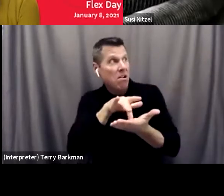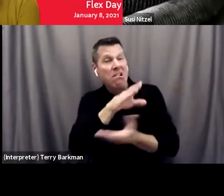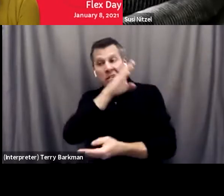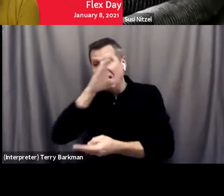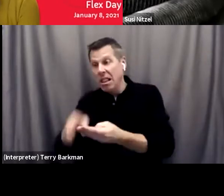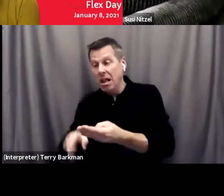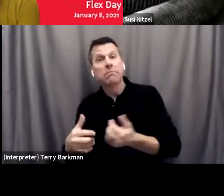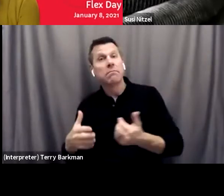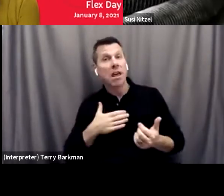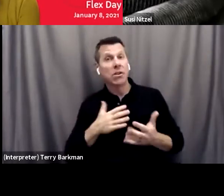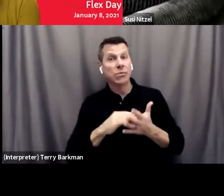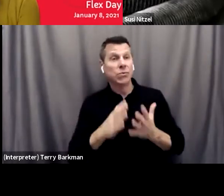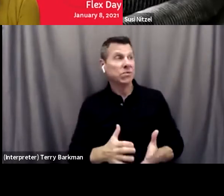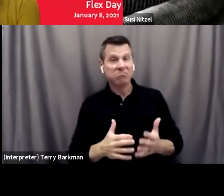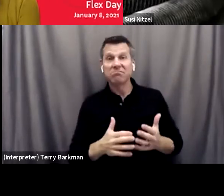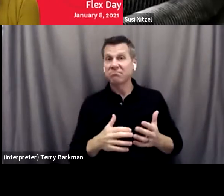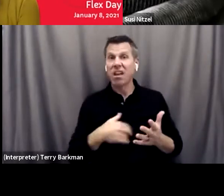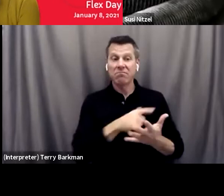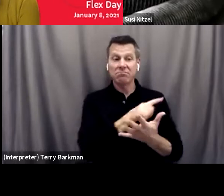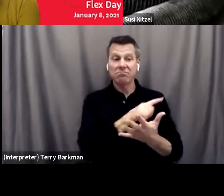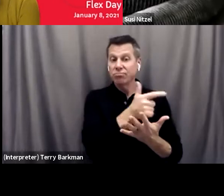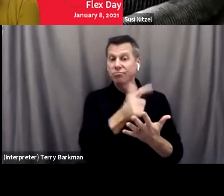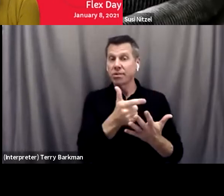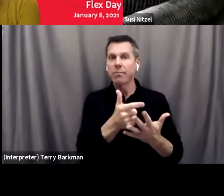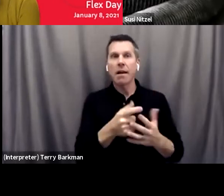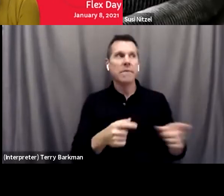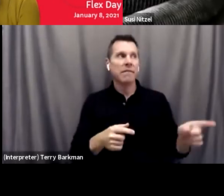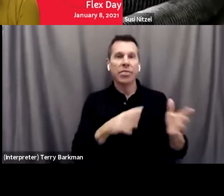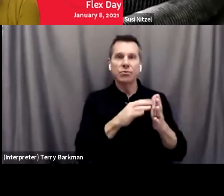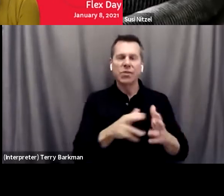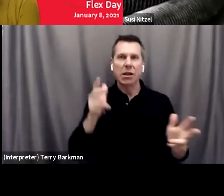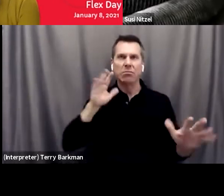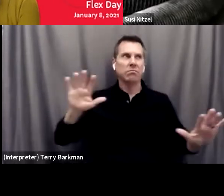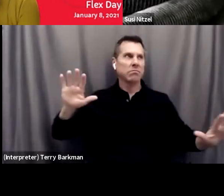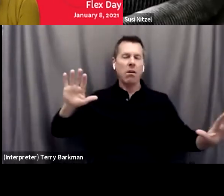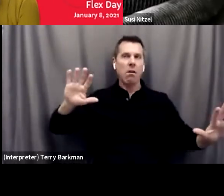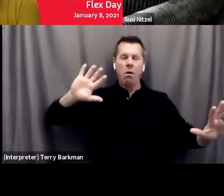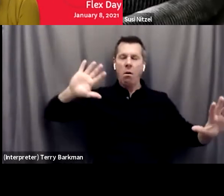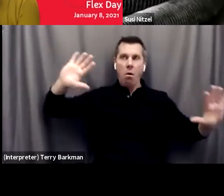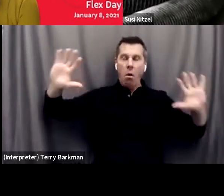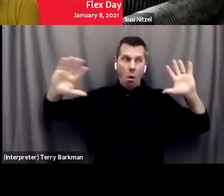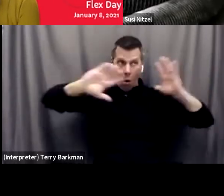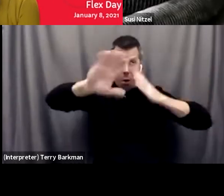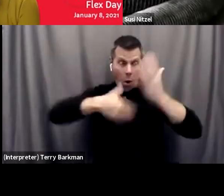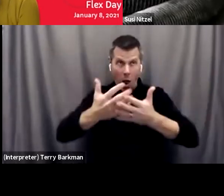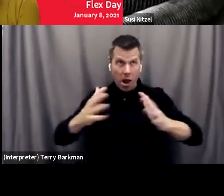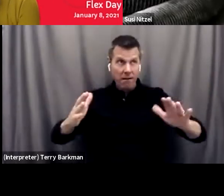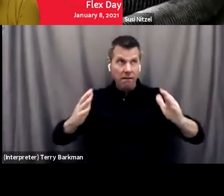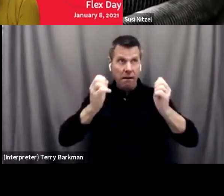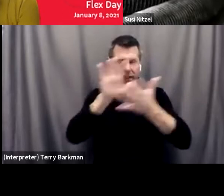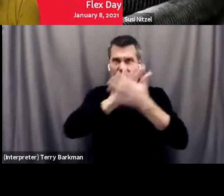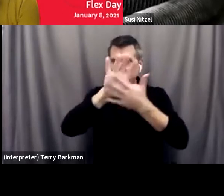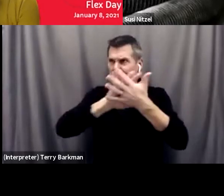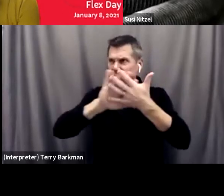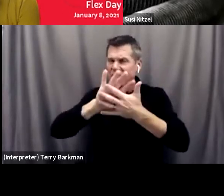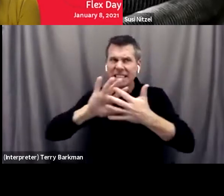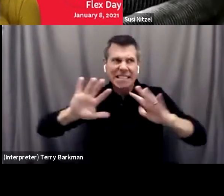And I feel like if students are hearing all of these things, I feel like it's confusing to the students. I know since I've moved from